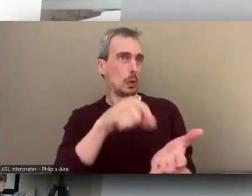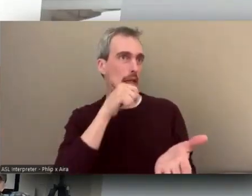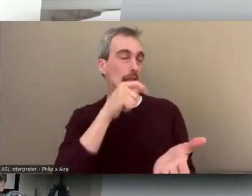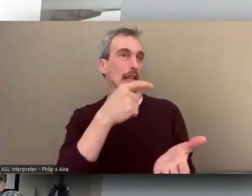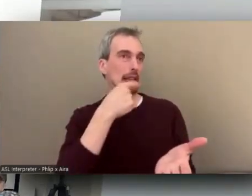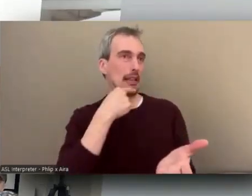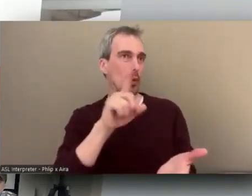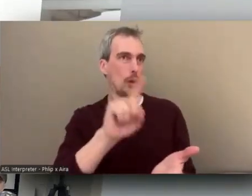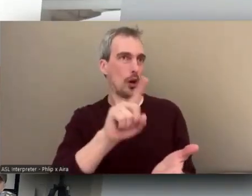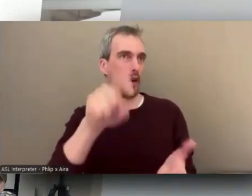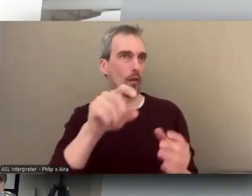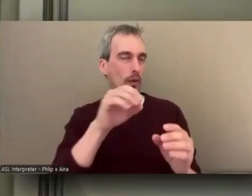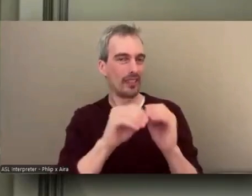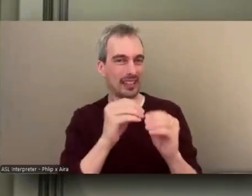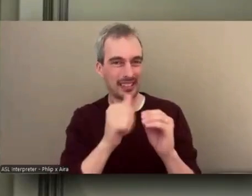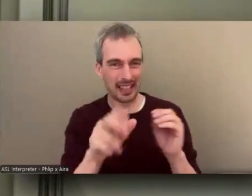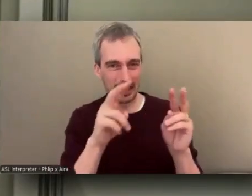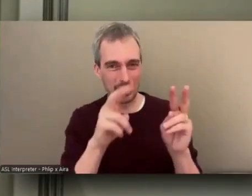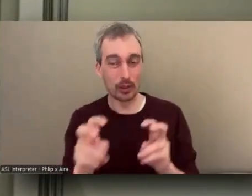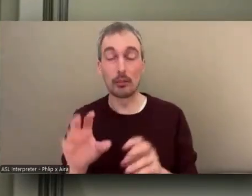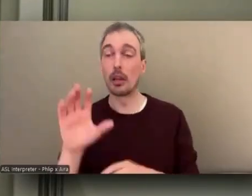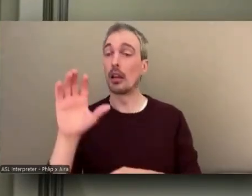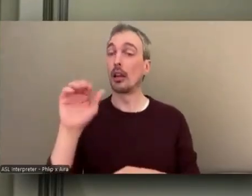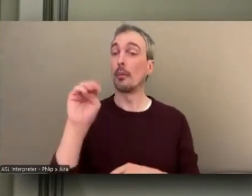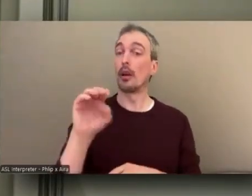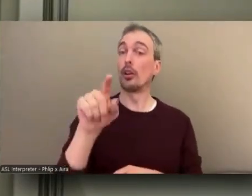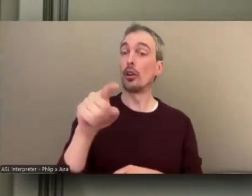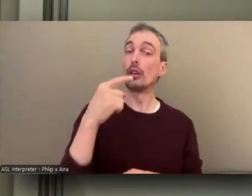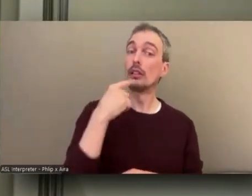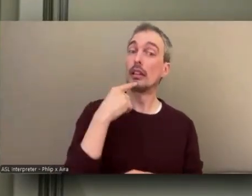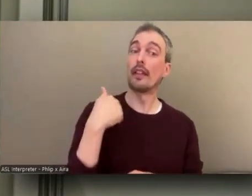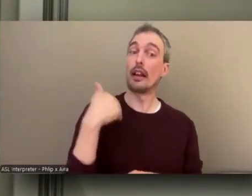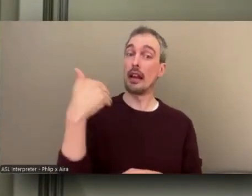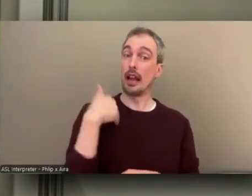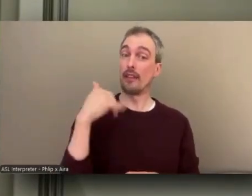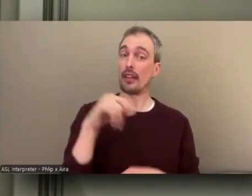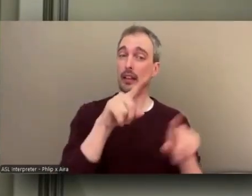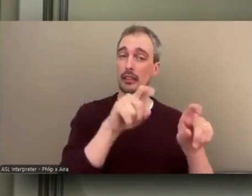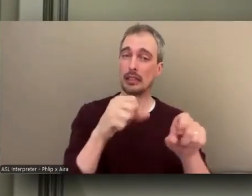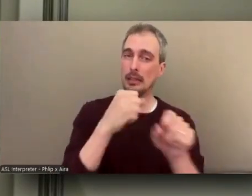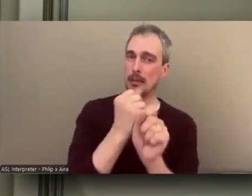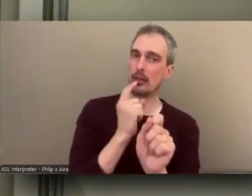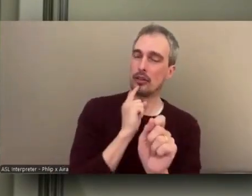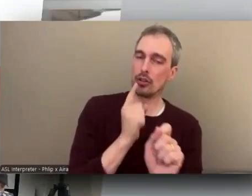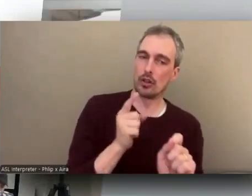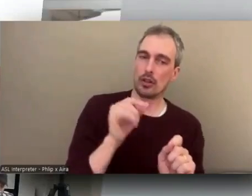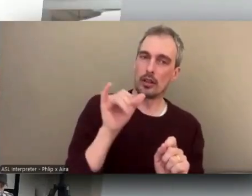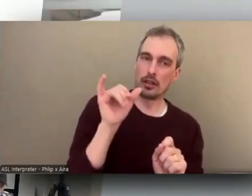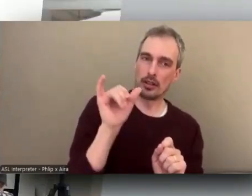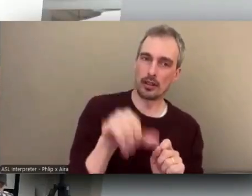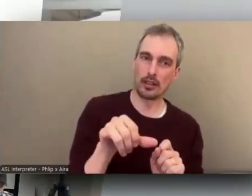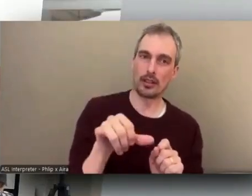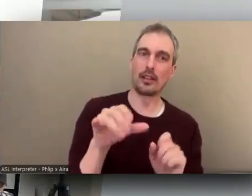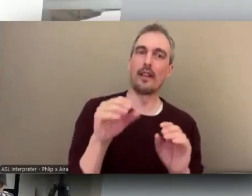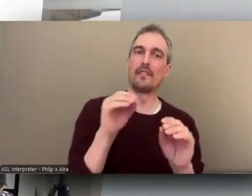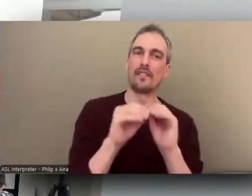But Cameron, are you implying that having the test assumes that it's also making sure that you're fixing the stuff that you find?